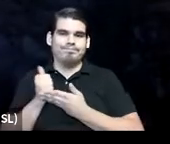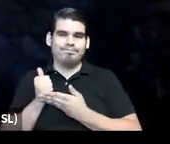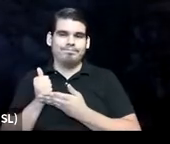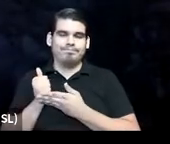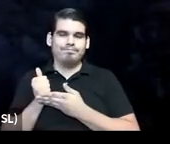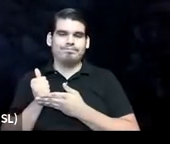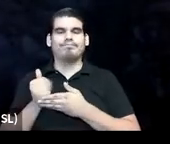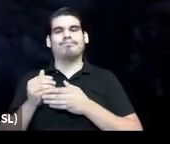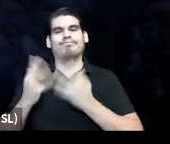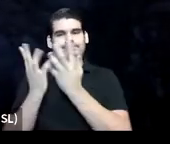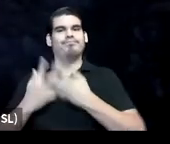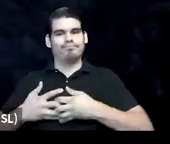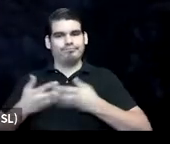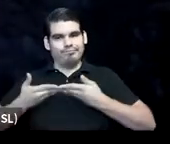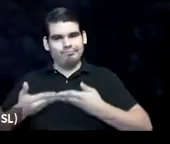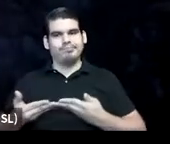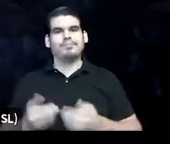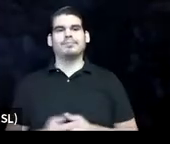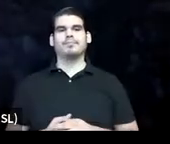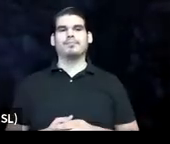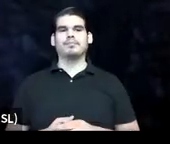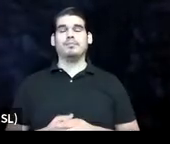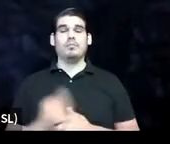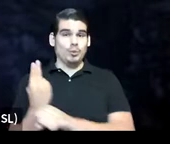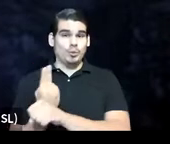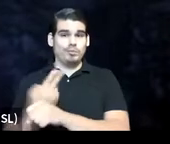Separate your topic from prior resolutions with these resolves, so maybe there might be an